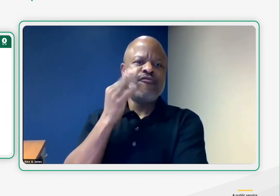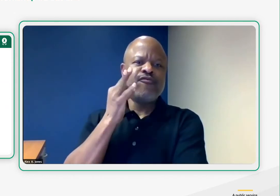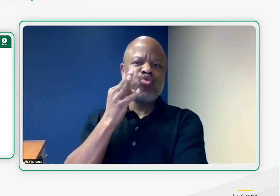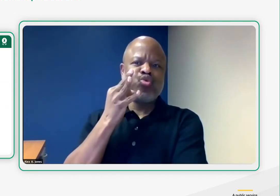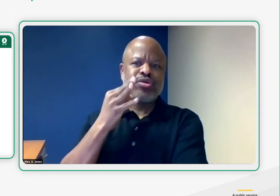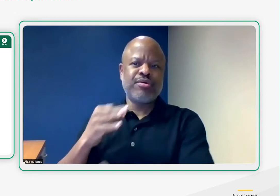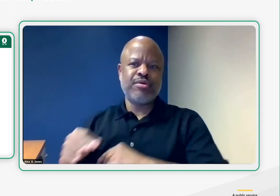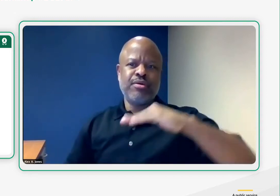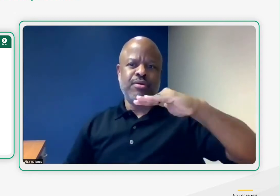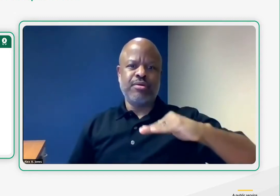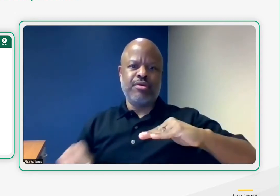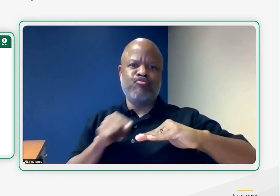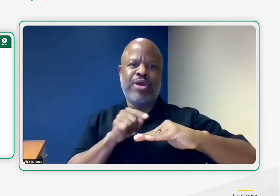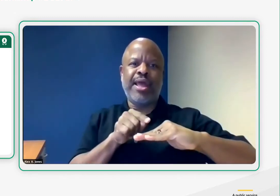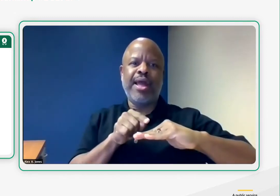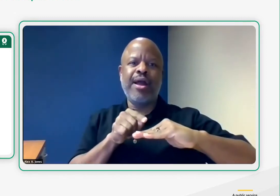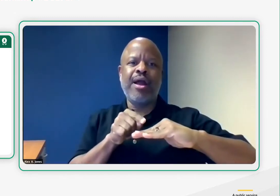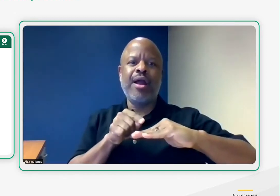So you see the fruit there at the end of the counter?